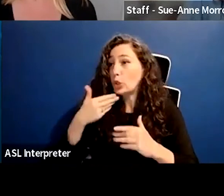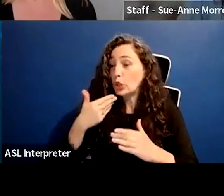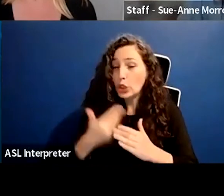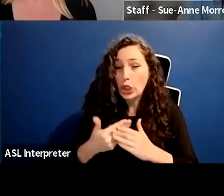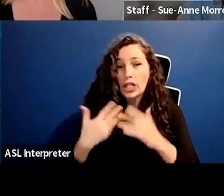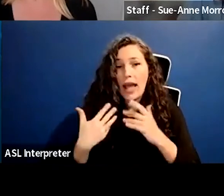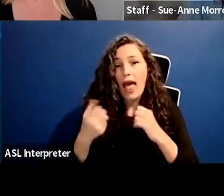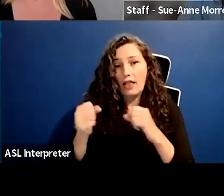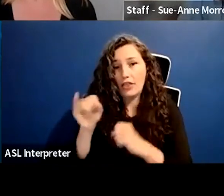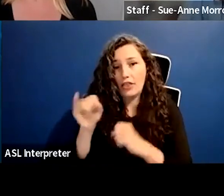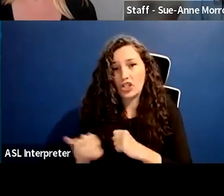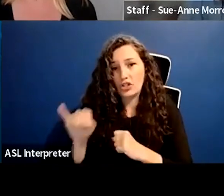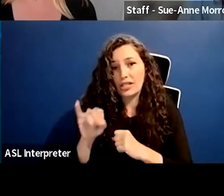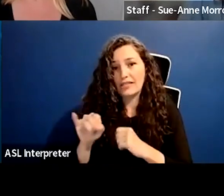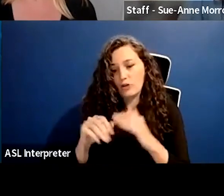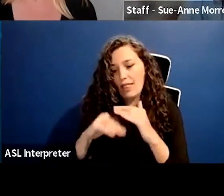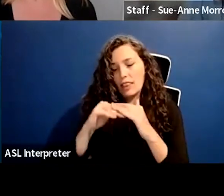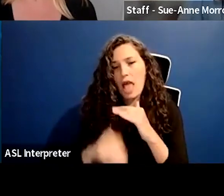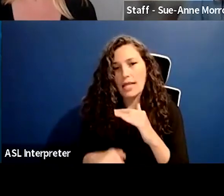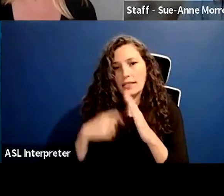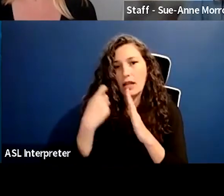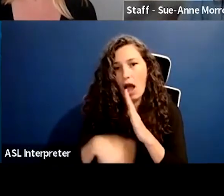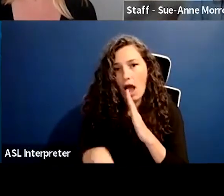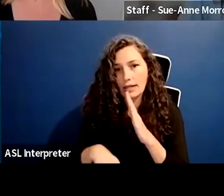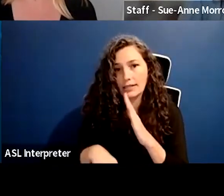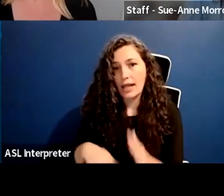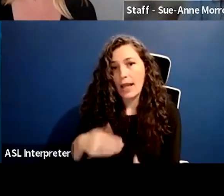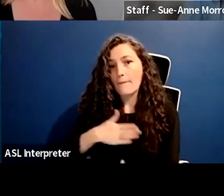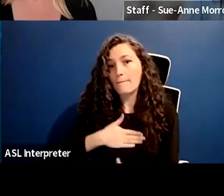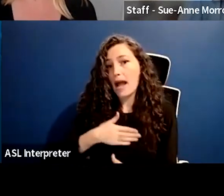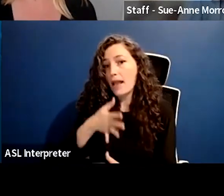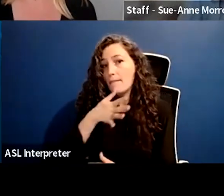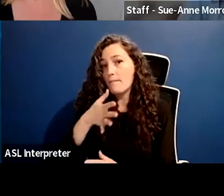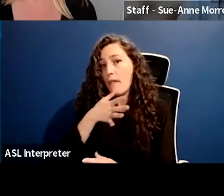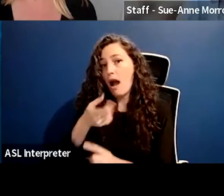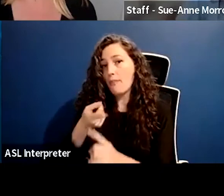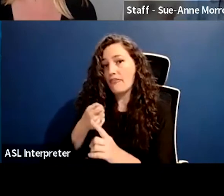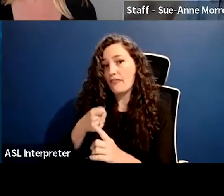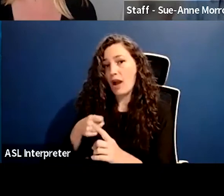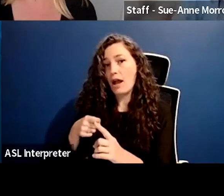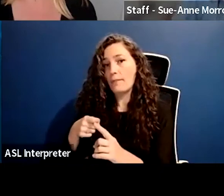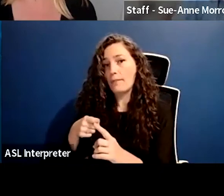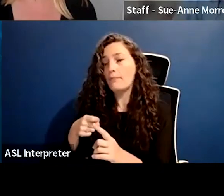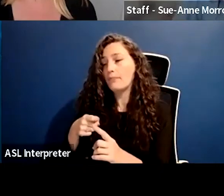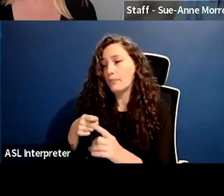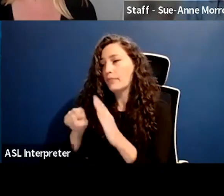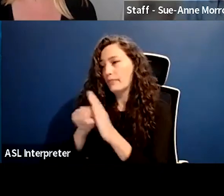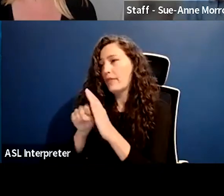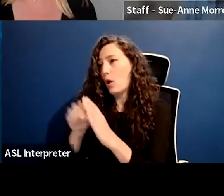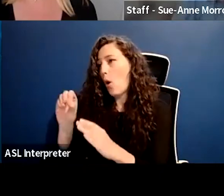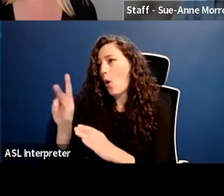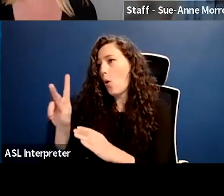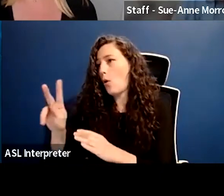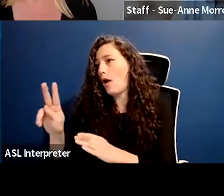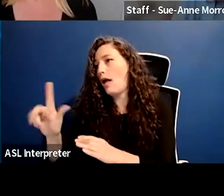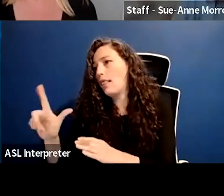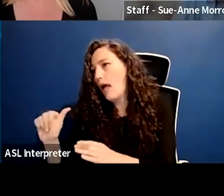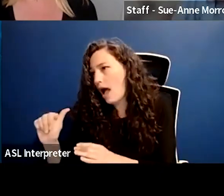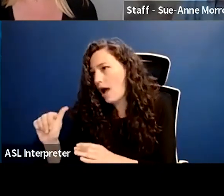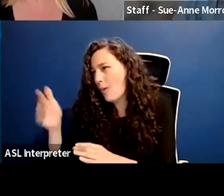And my mother, my Oklahoma-Texas momma from IRS who always says, "You just need to get a pension. "You need to get a pension."